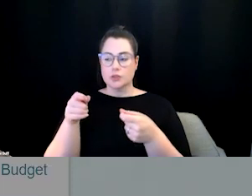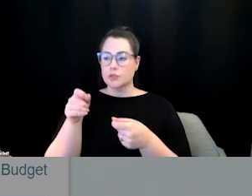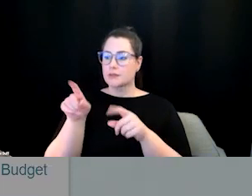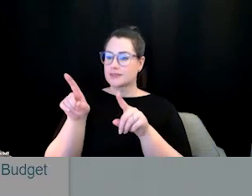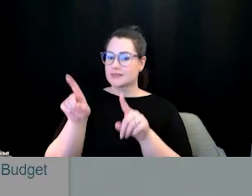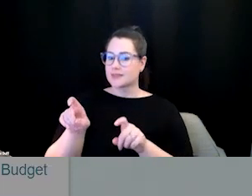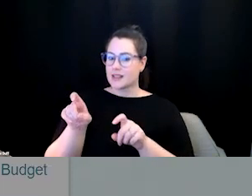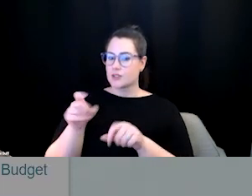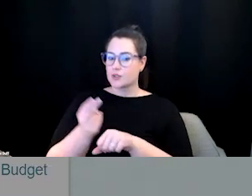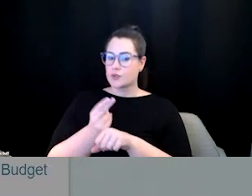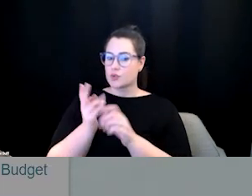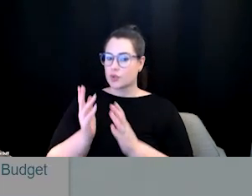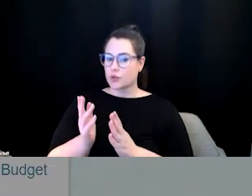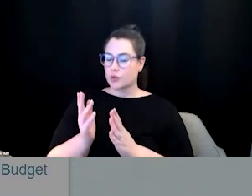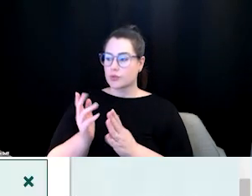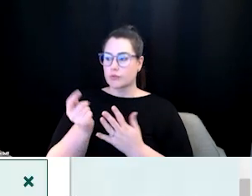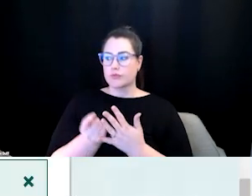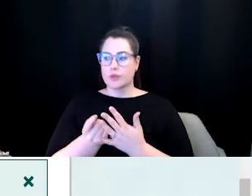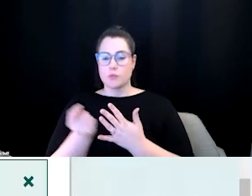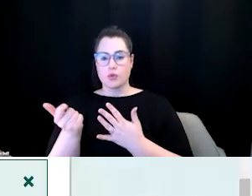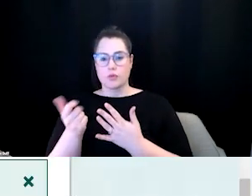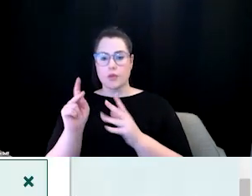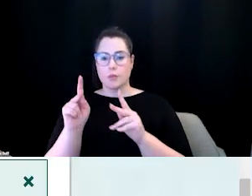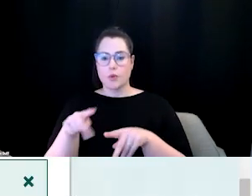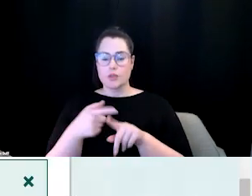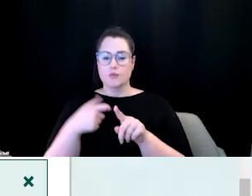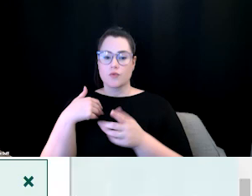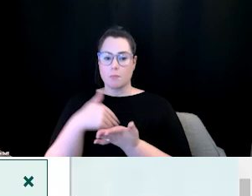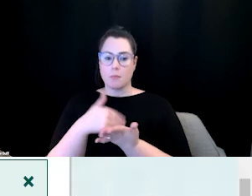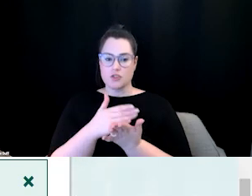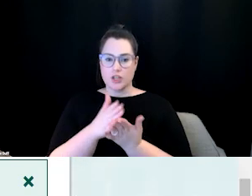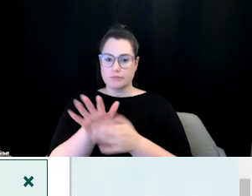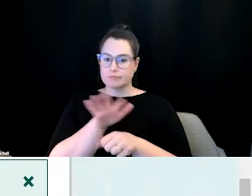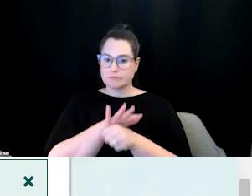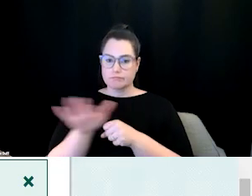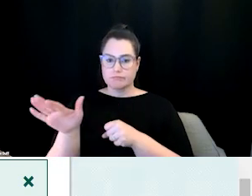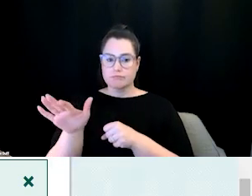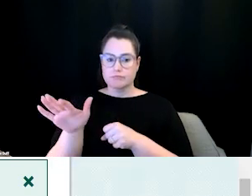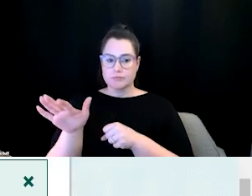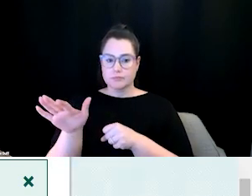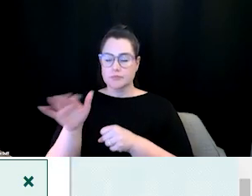and I'm going to remove this person from my budget completely. So this will remove the person for all years on the budget.